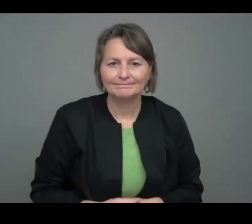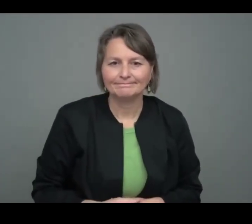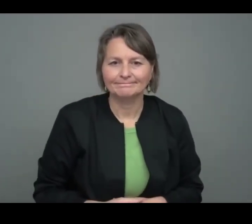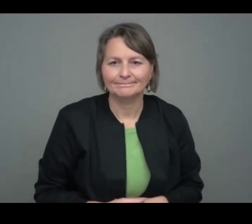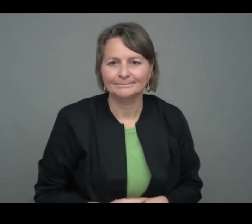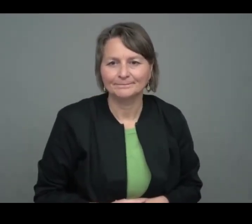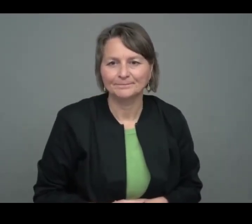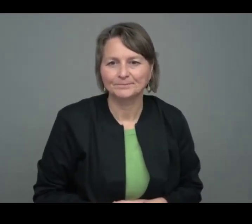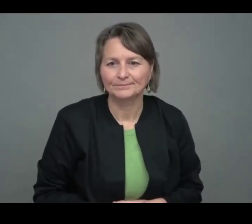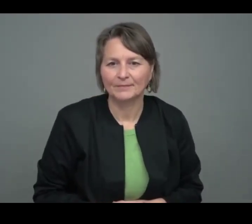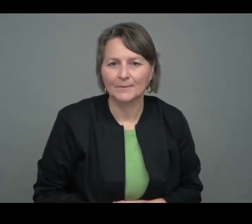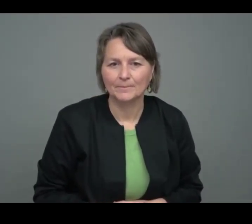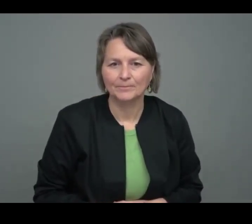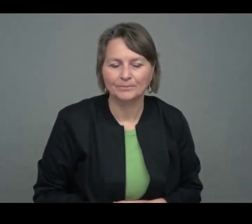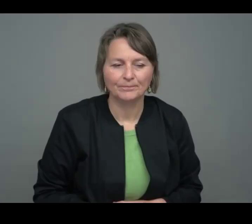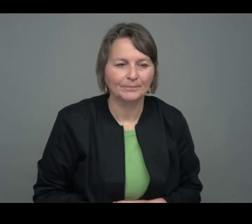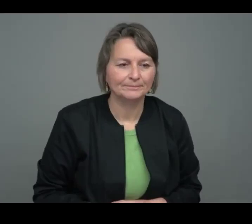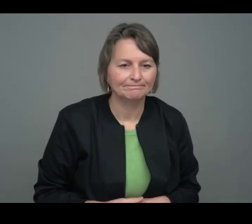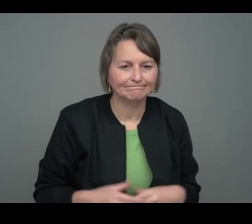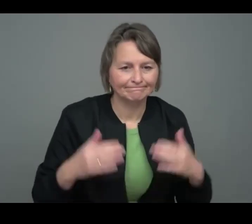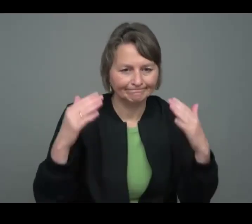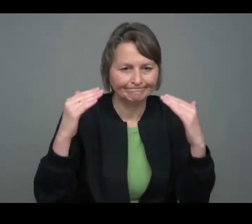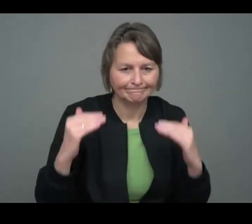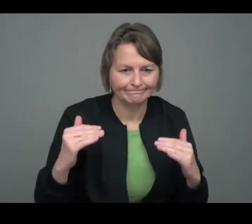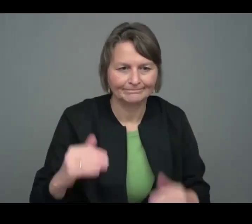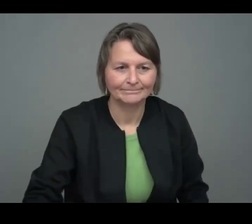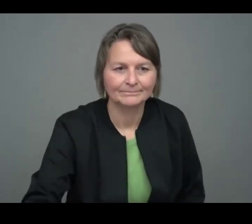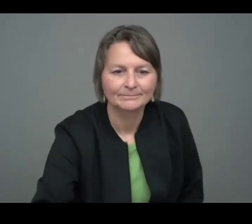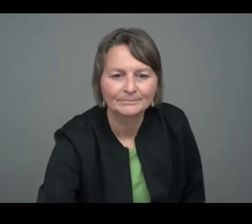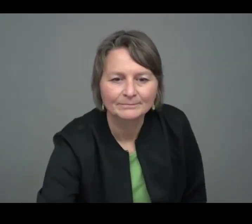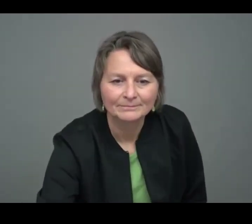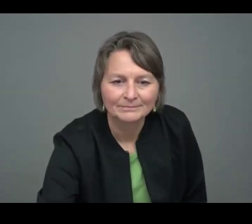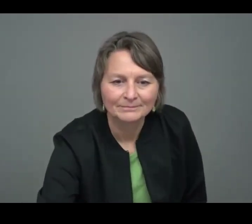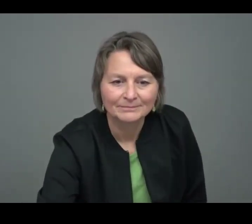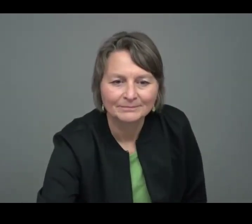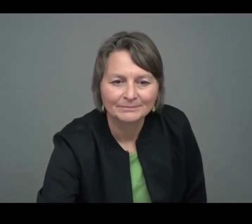to reflect on what we're doing and what field with what people and all of our perspectives.